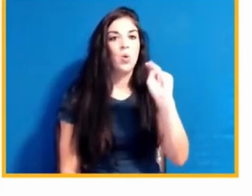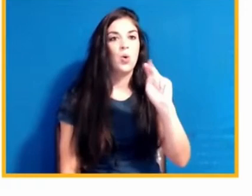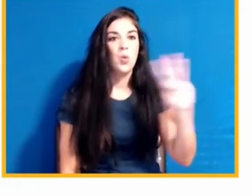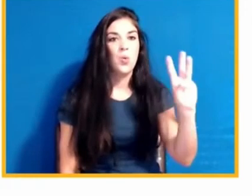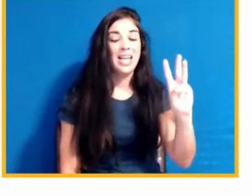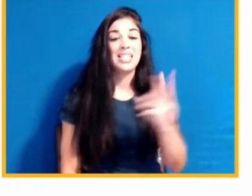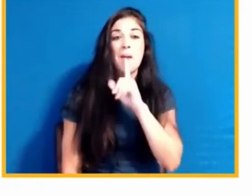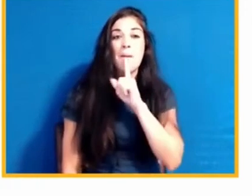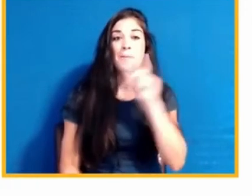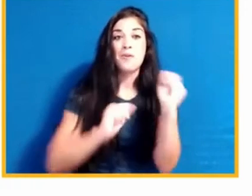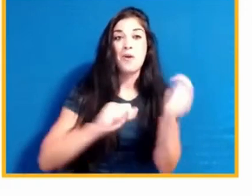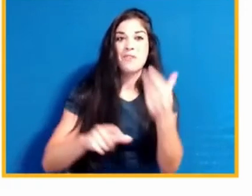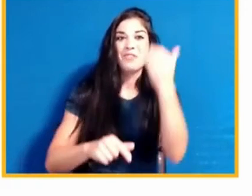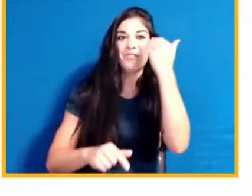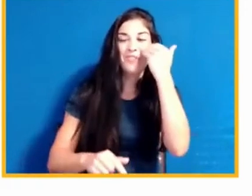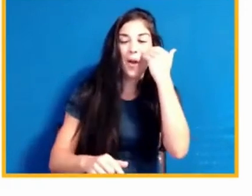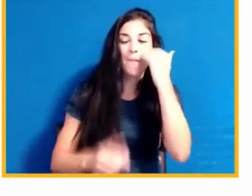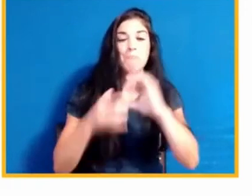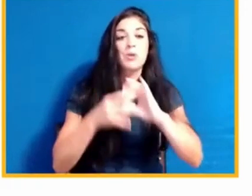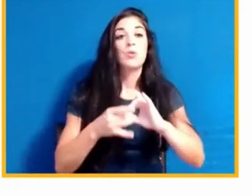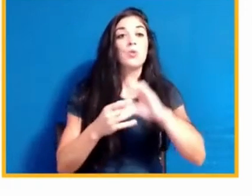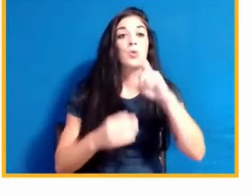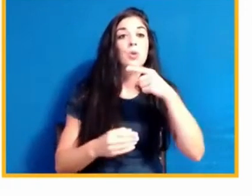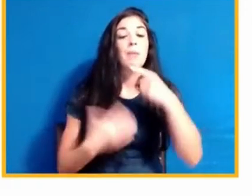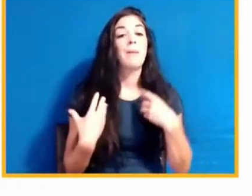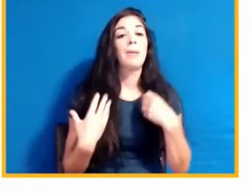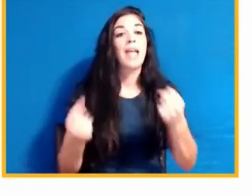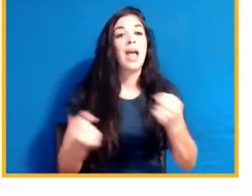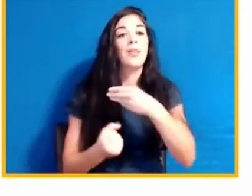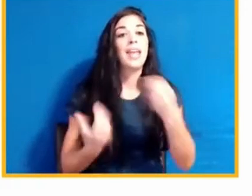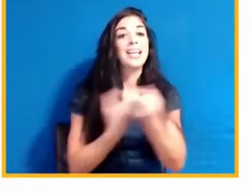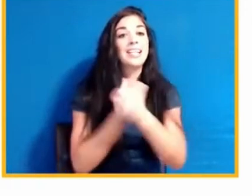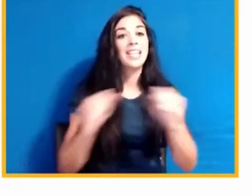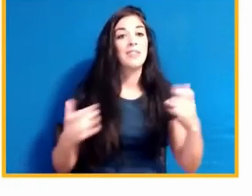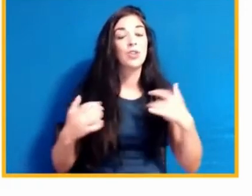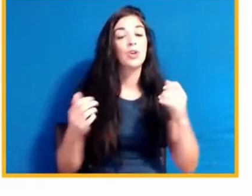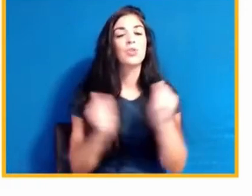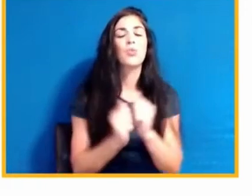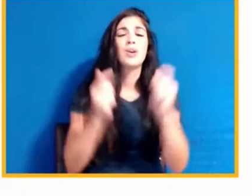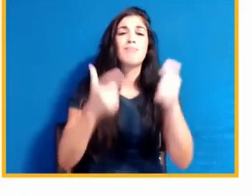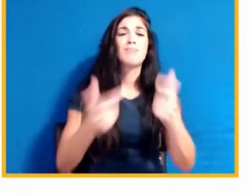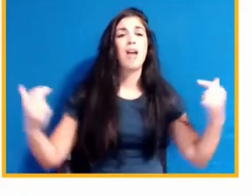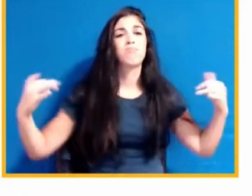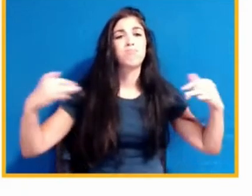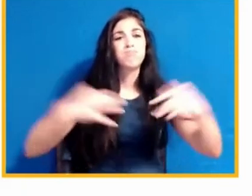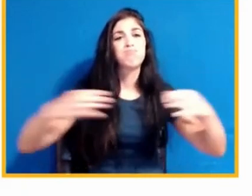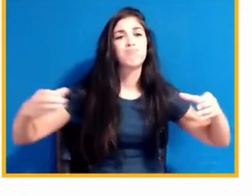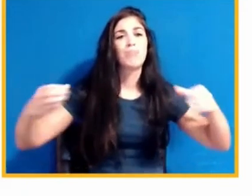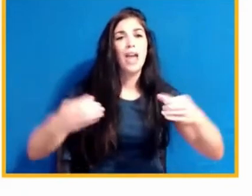public health and safety concerns around having large gatherings, plus the fact that many of us can't travel yet, we're back on the virtual